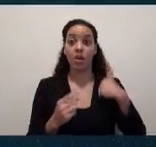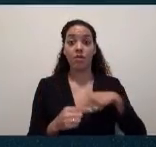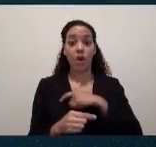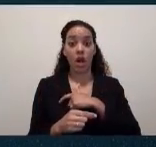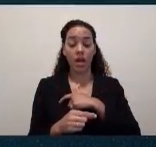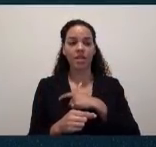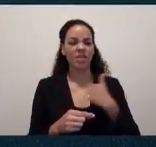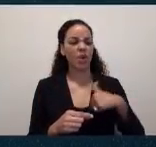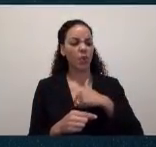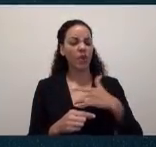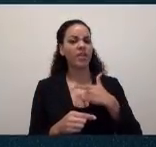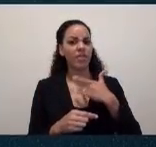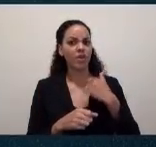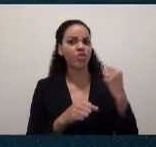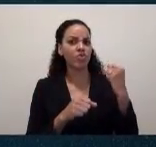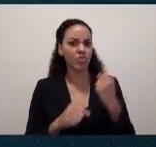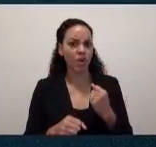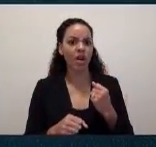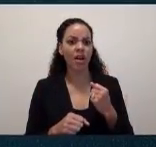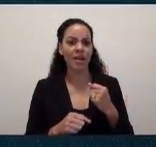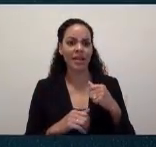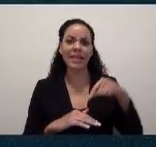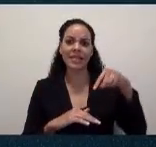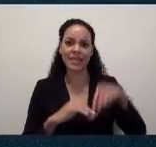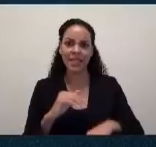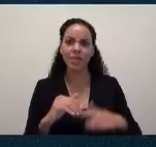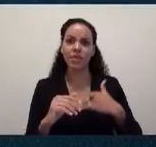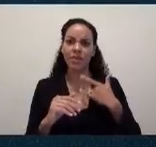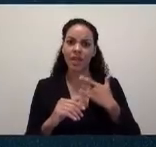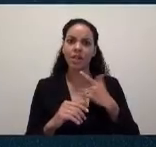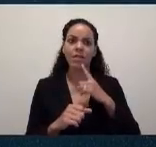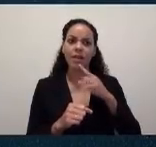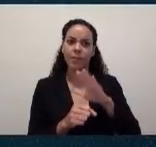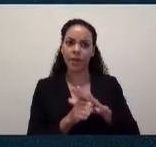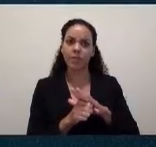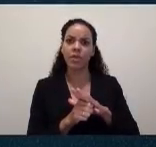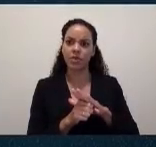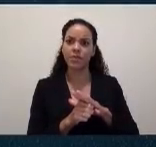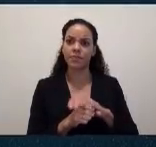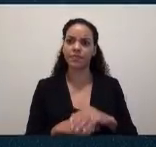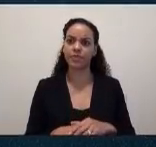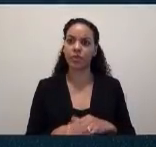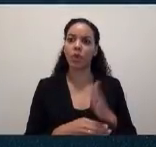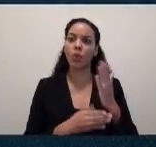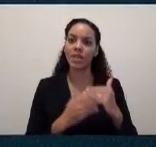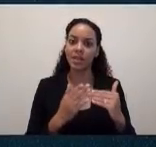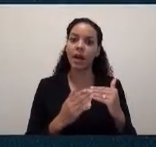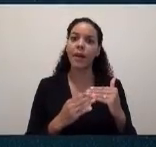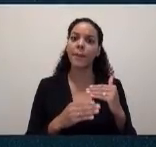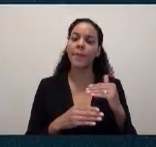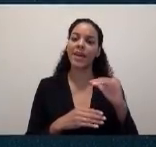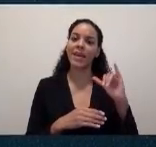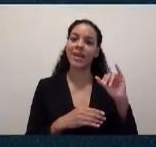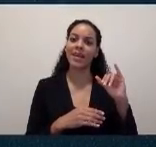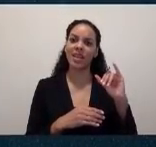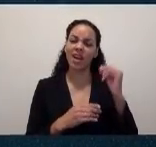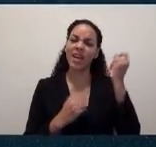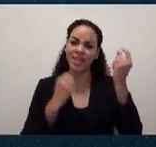and deep sense of commitment to seeing this through, with some insight about what this issue really means to real people every day.